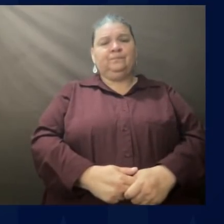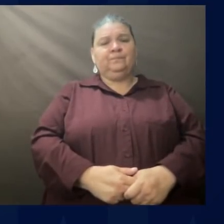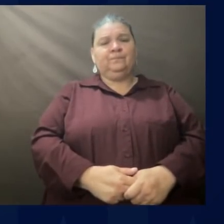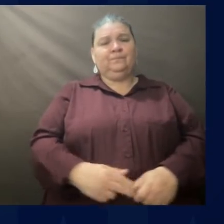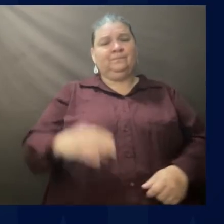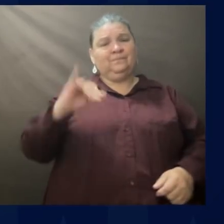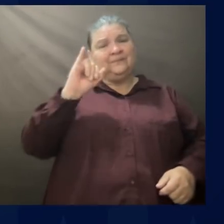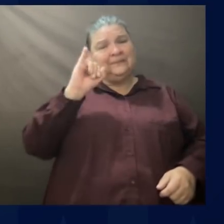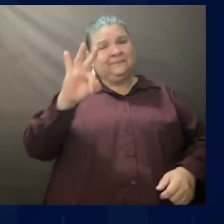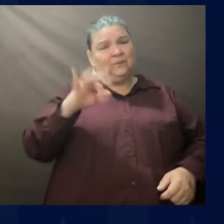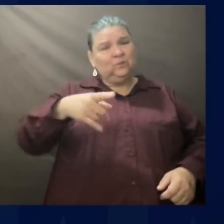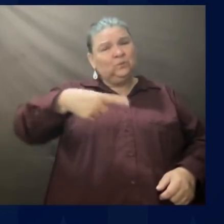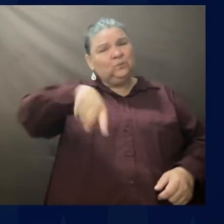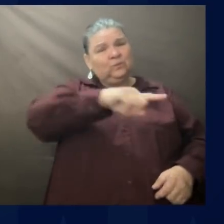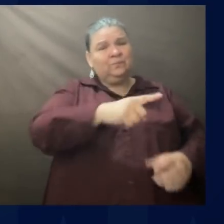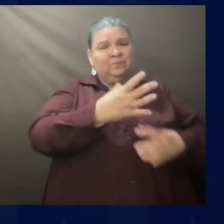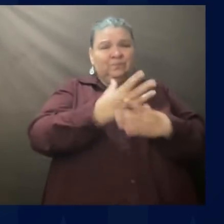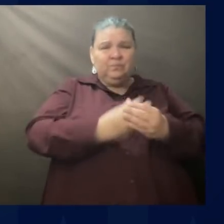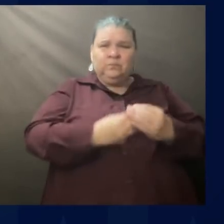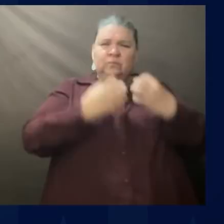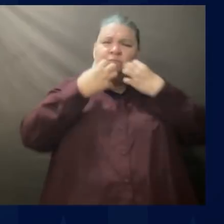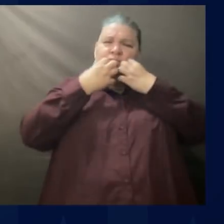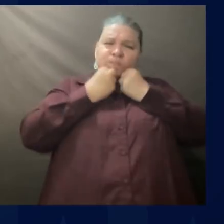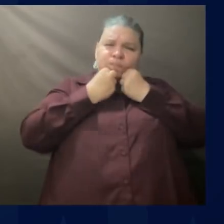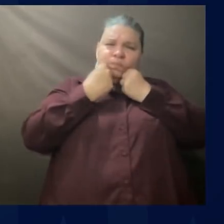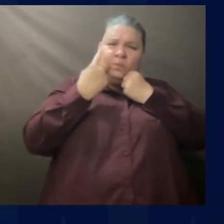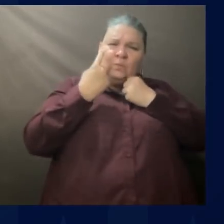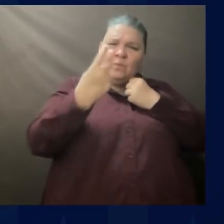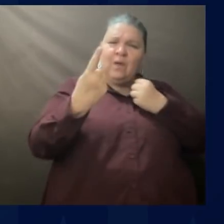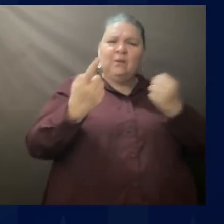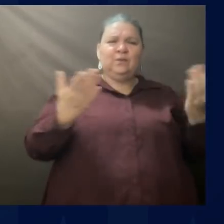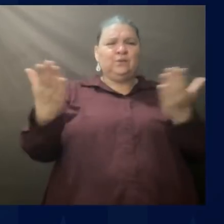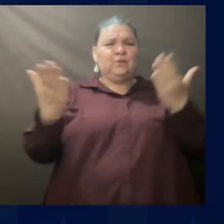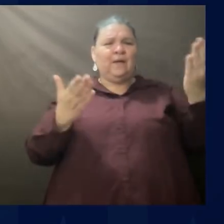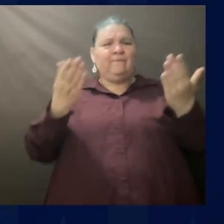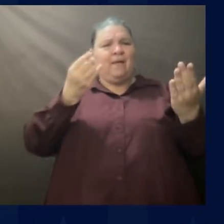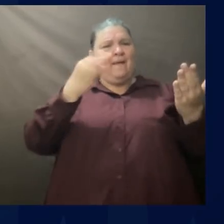in the service of our country, if your loved one is missing or unaccounted for,